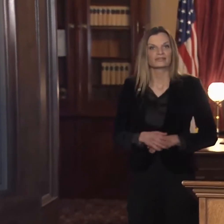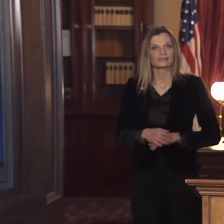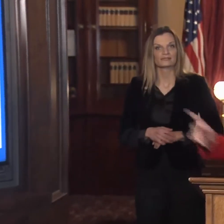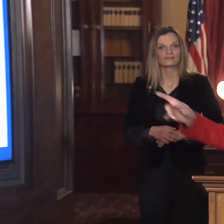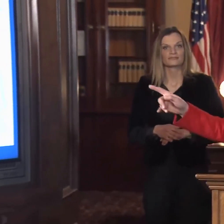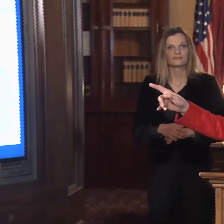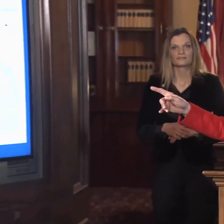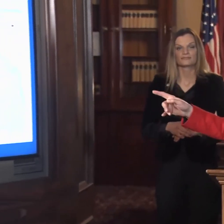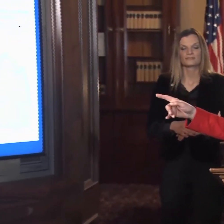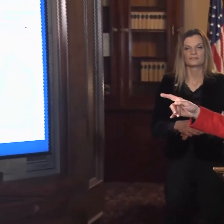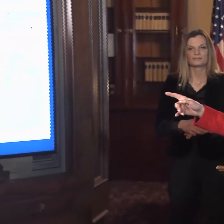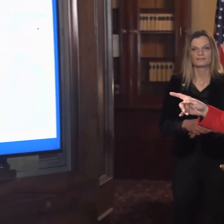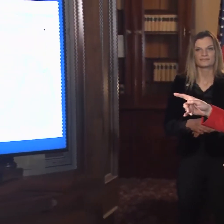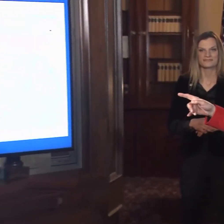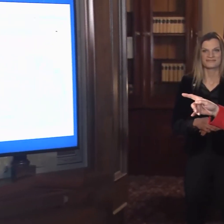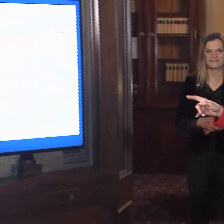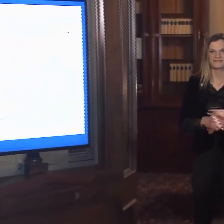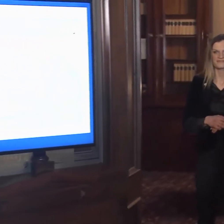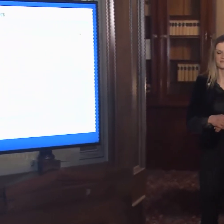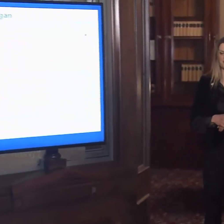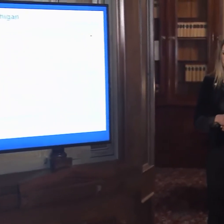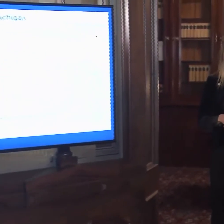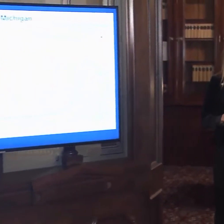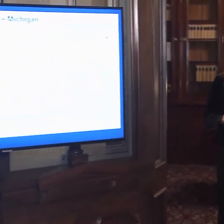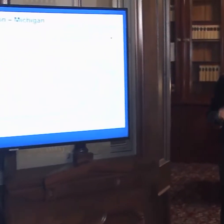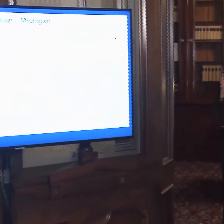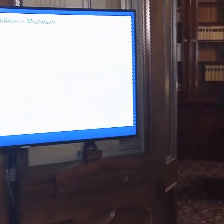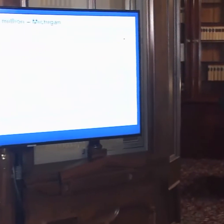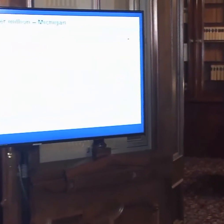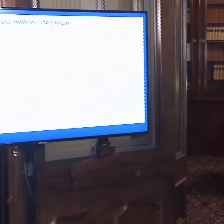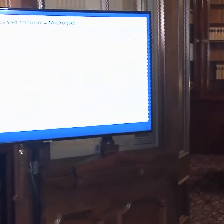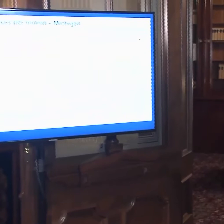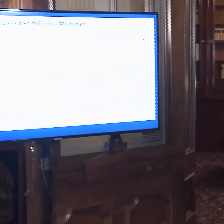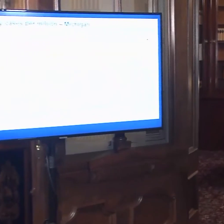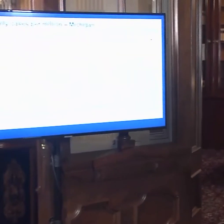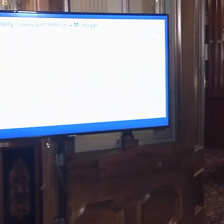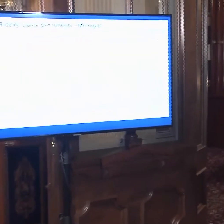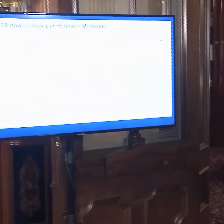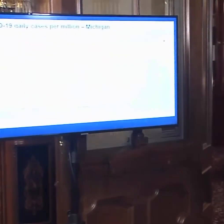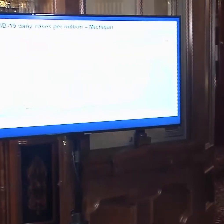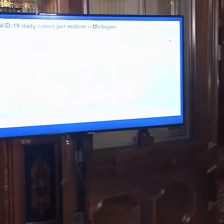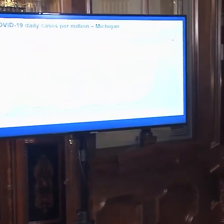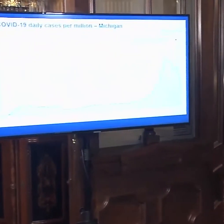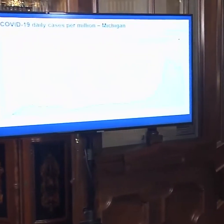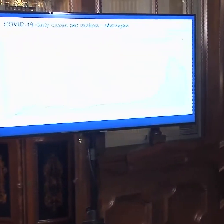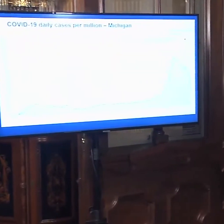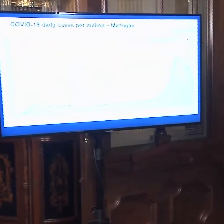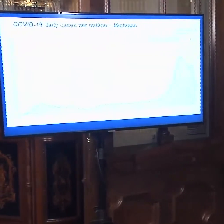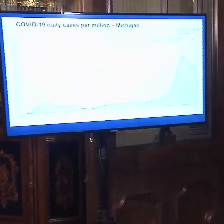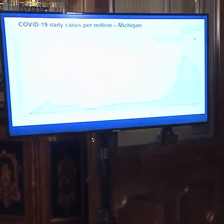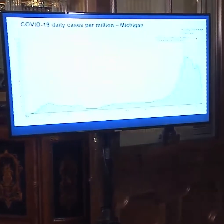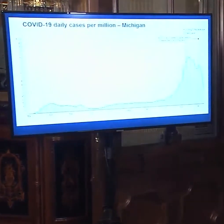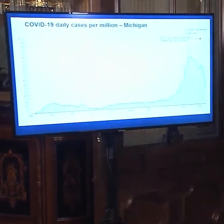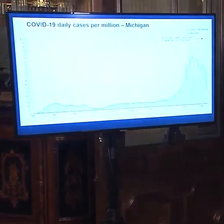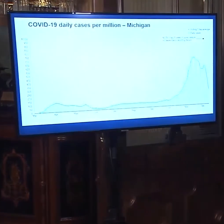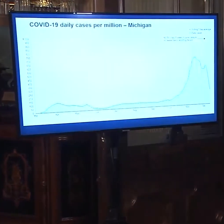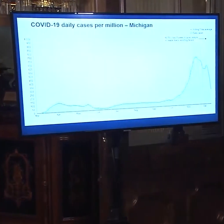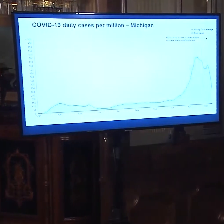THIS GRAPH SHOWS THE 7 DAY AVERAGE OF CASES IN MICHIGAN. AS YOU ASK SEE NEAR THE END OF